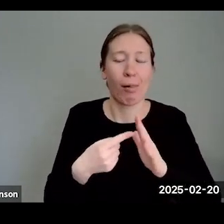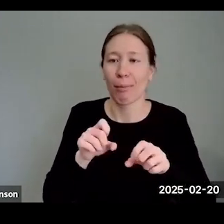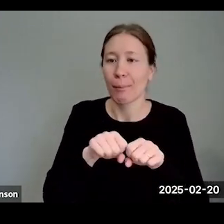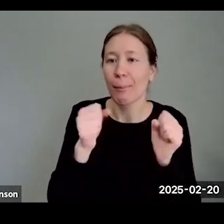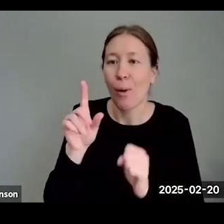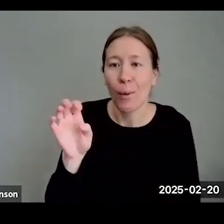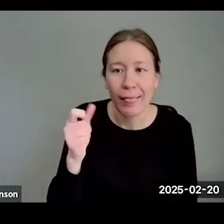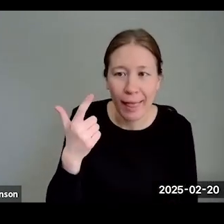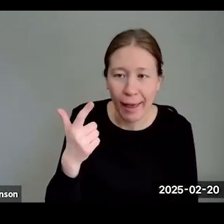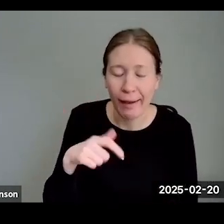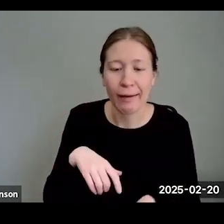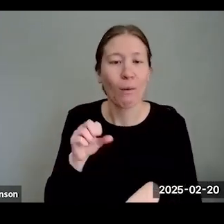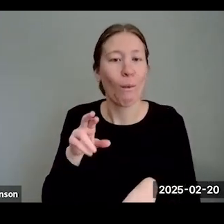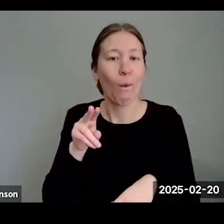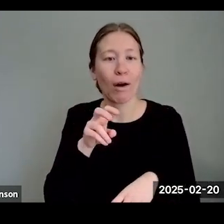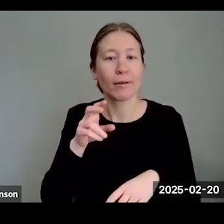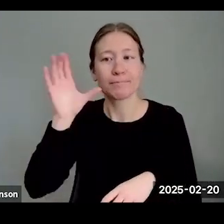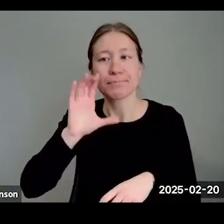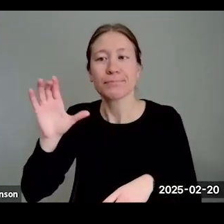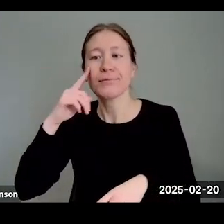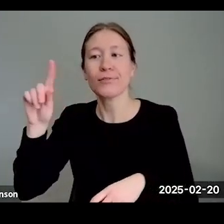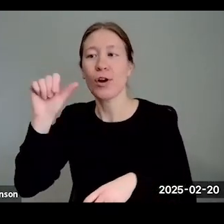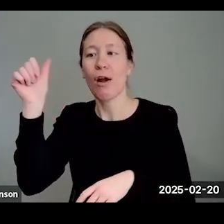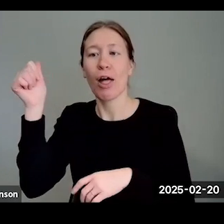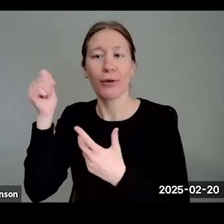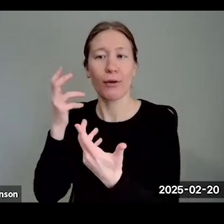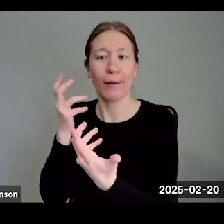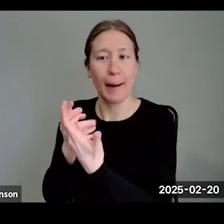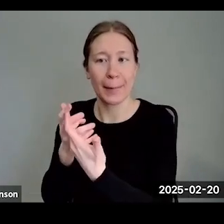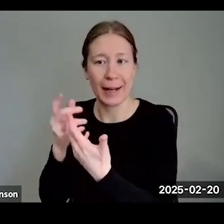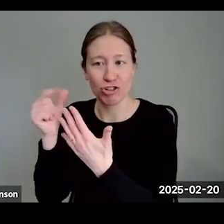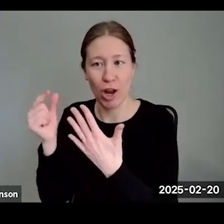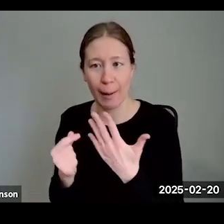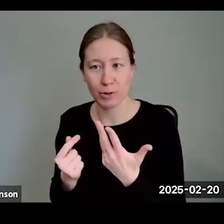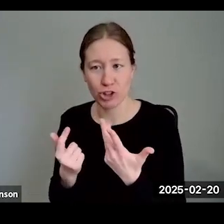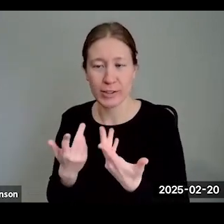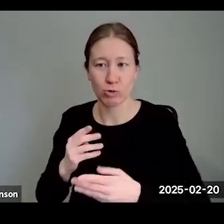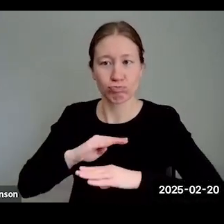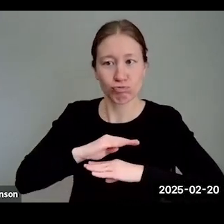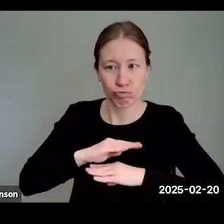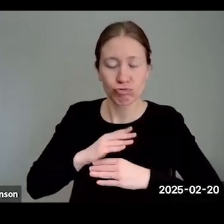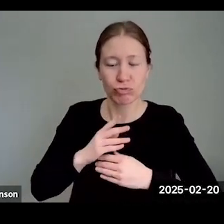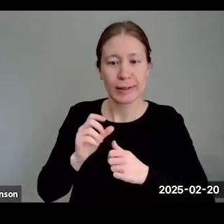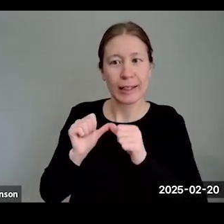Or while they're exploring alternative accommodation options as a means for keeping the individual employed,